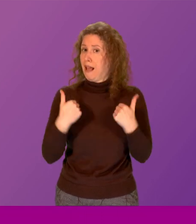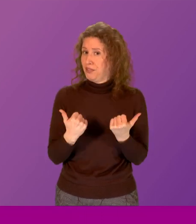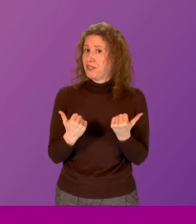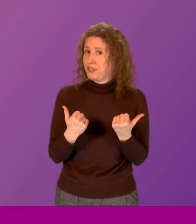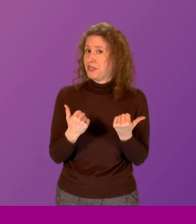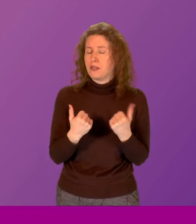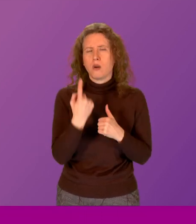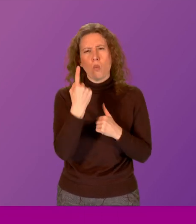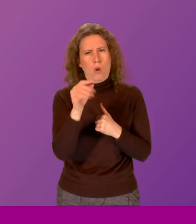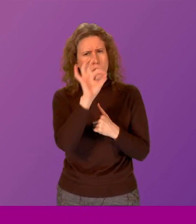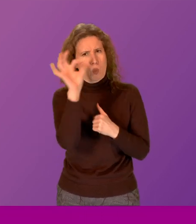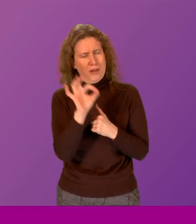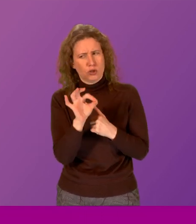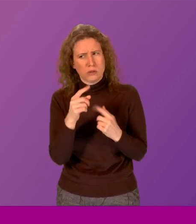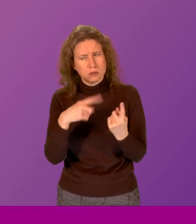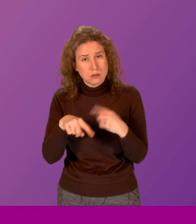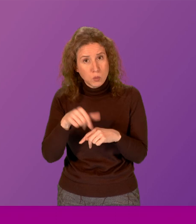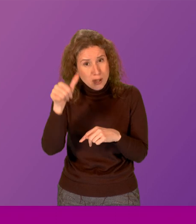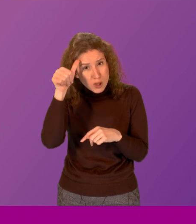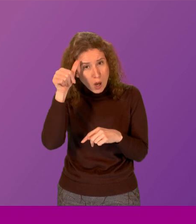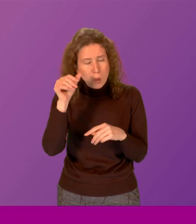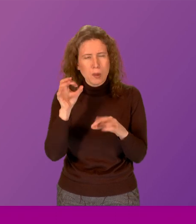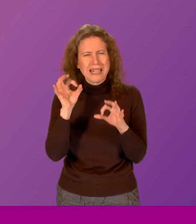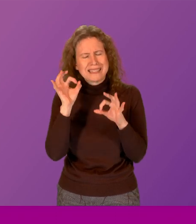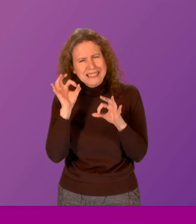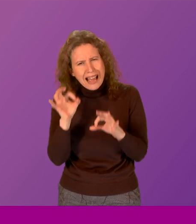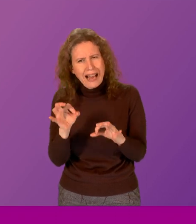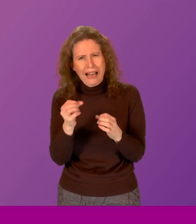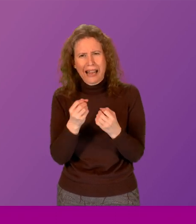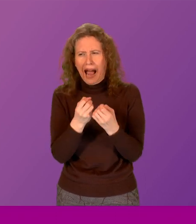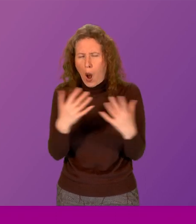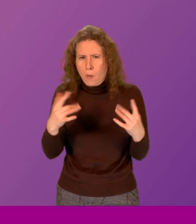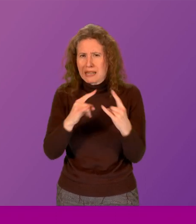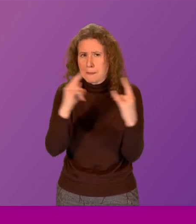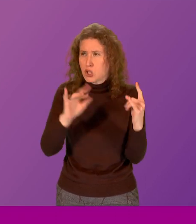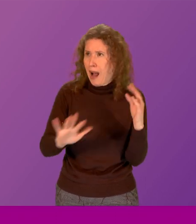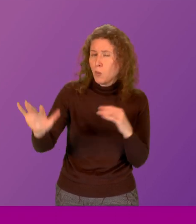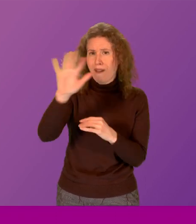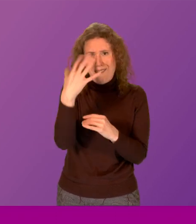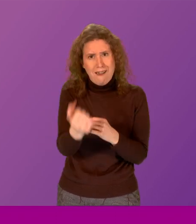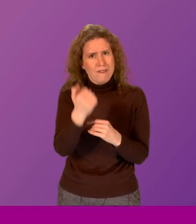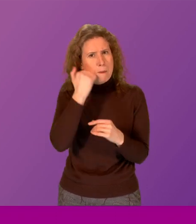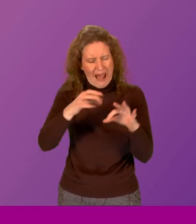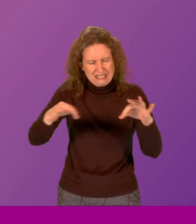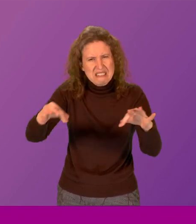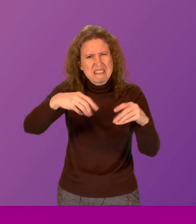The obvious question is: do we know exactly how many such pitches there are and, indeed,